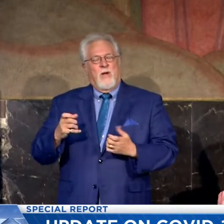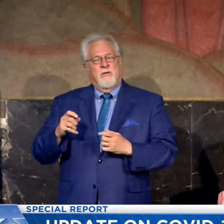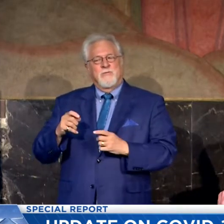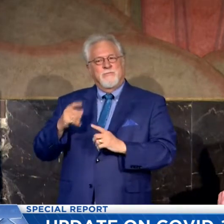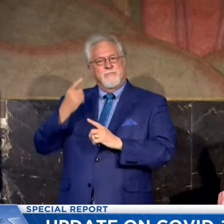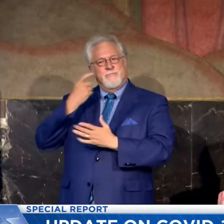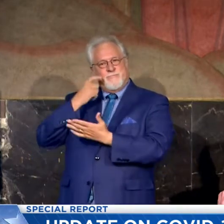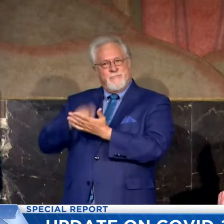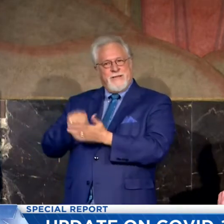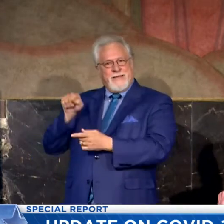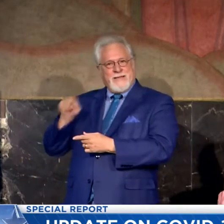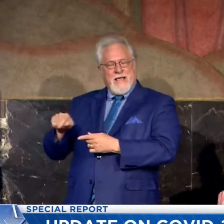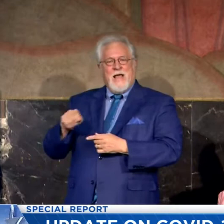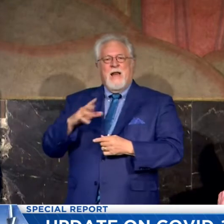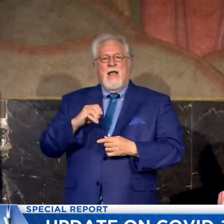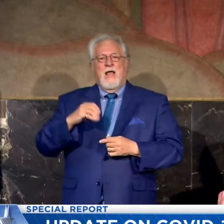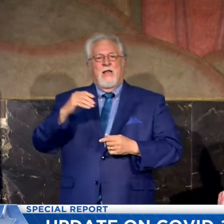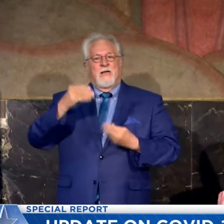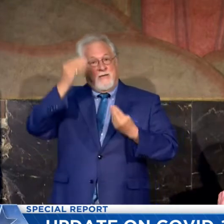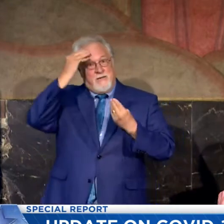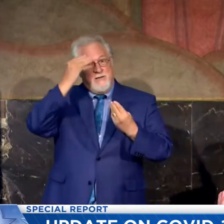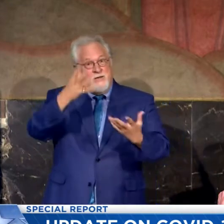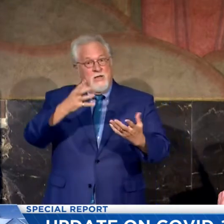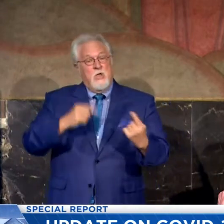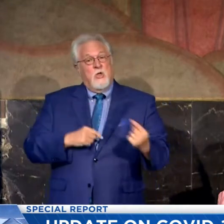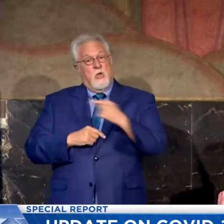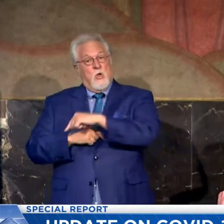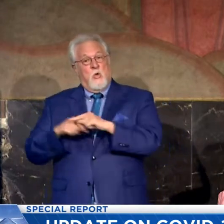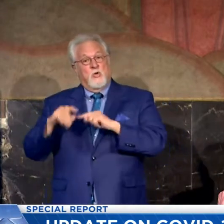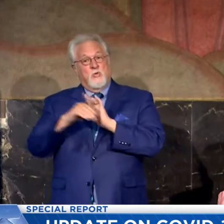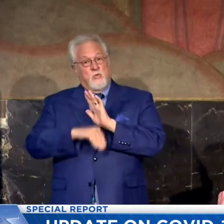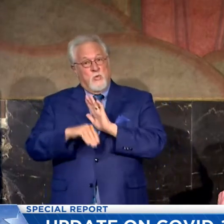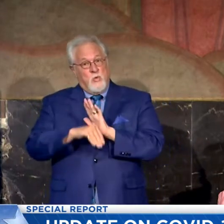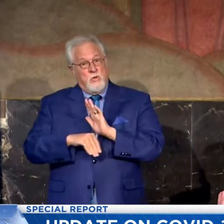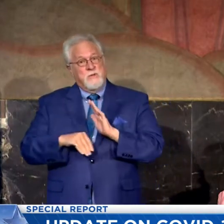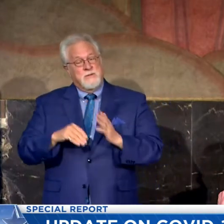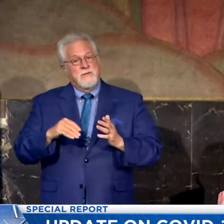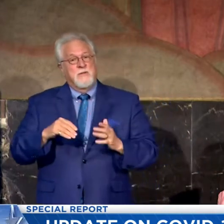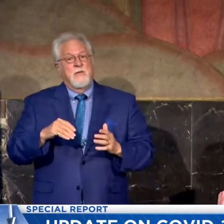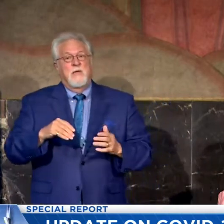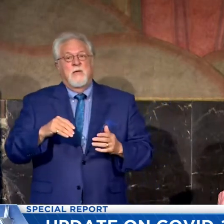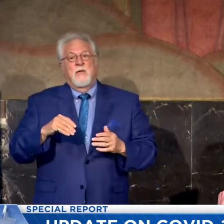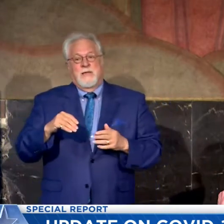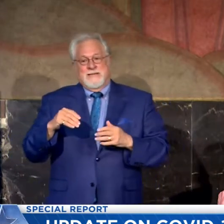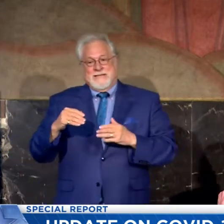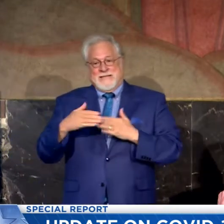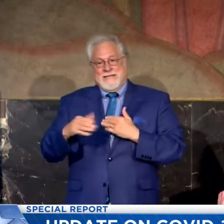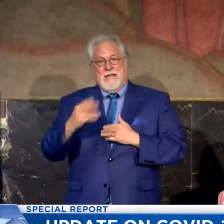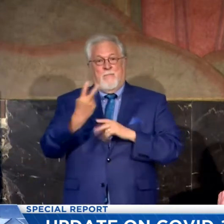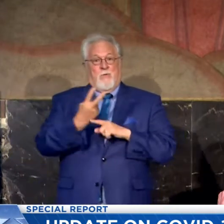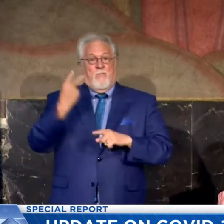CONVENTIONEERS AND ALL THOSE SORTS OF THINGS. JUST WANT TO HIGHLIGHT WHAT IS GOING ON THERE AND LET PEOPLE